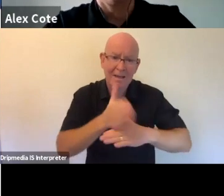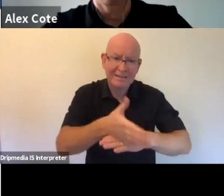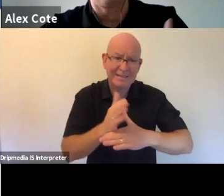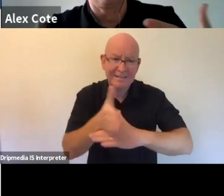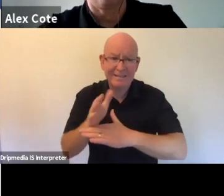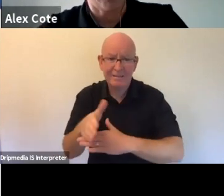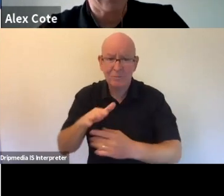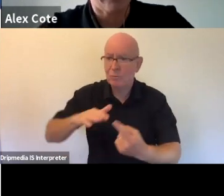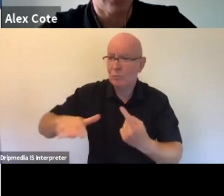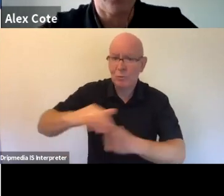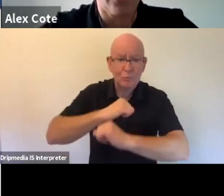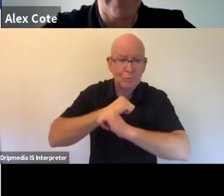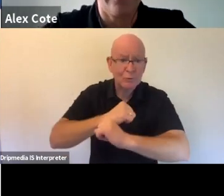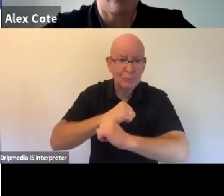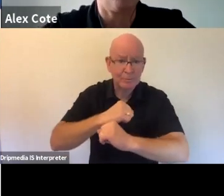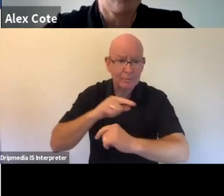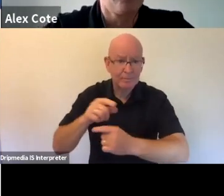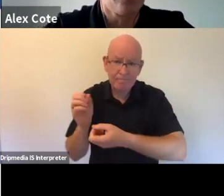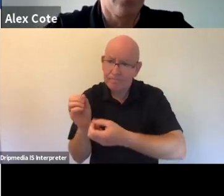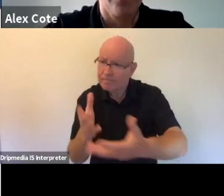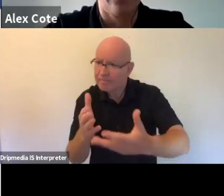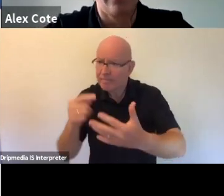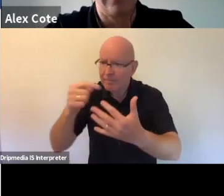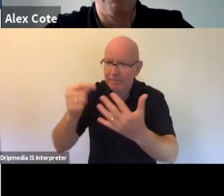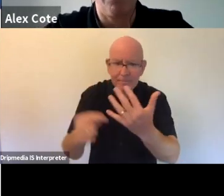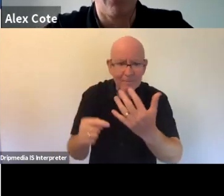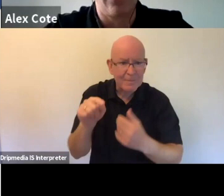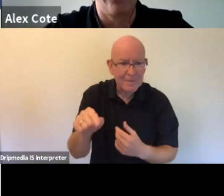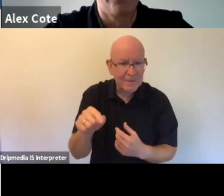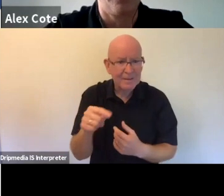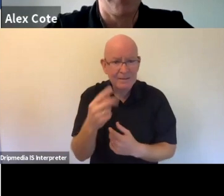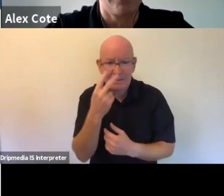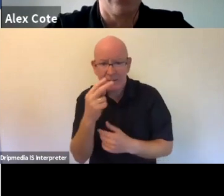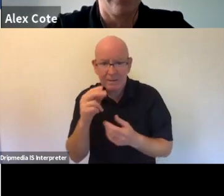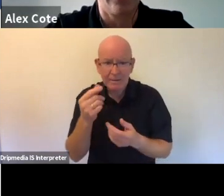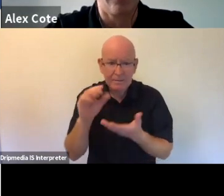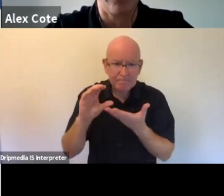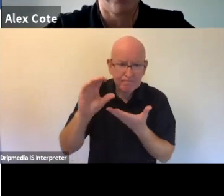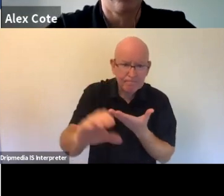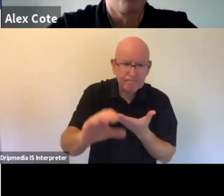We will… We have developed already some key documents around disability-inclusive social protection